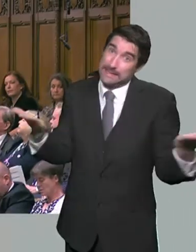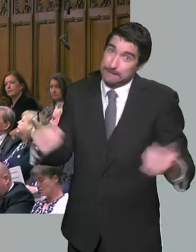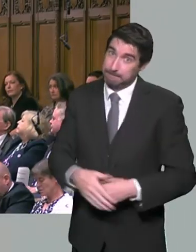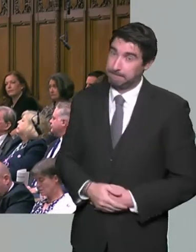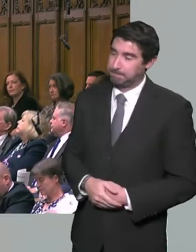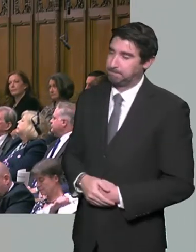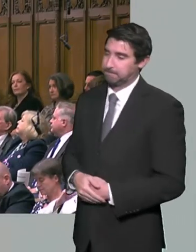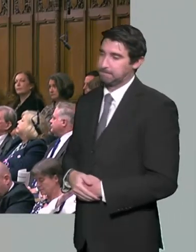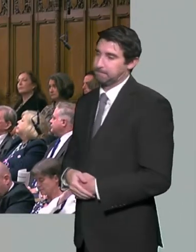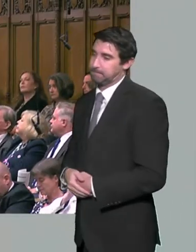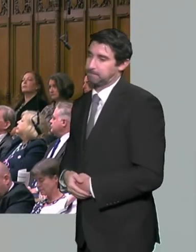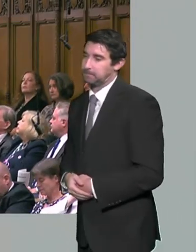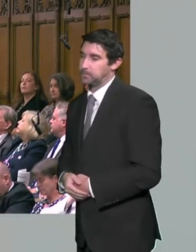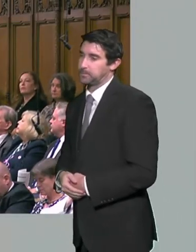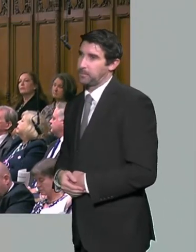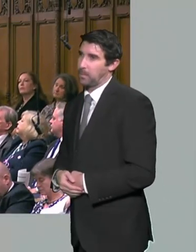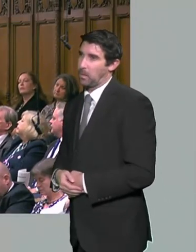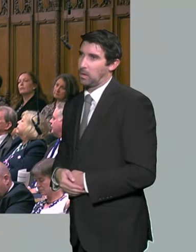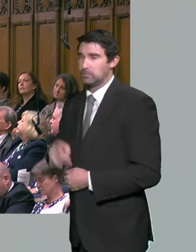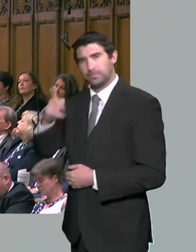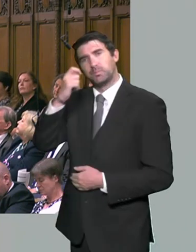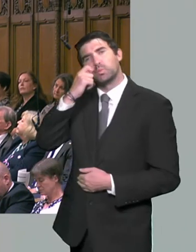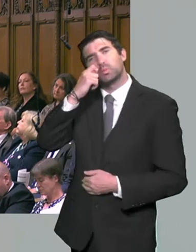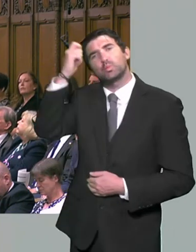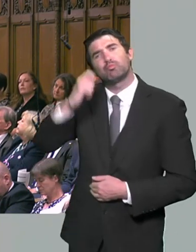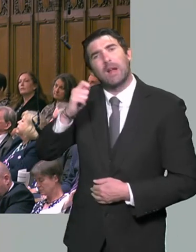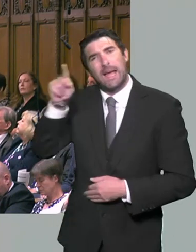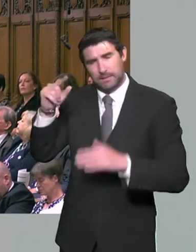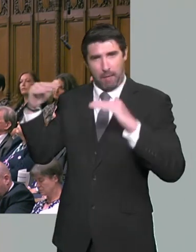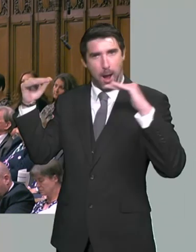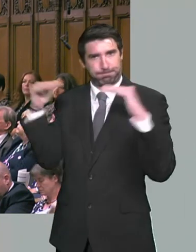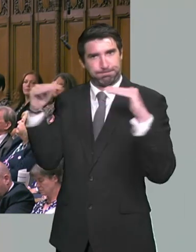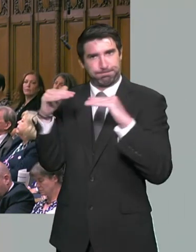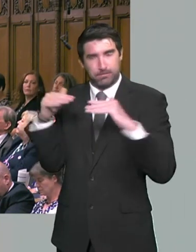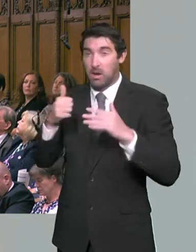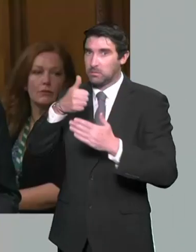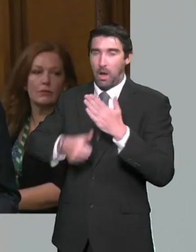The conflict in Ukraine and the consequent disruption of the supply chain in wheat have